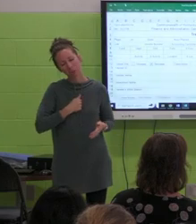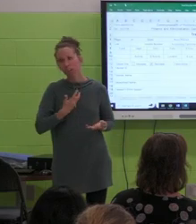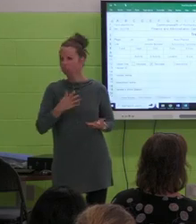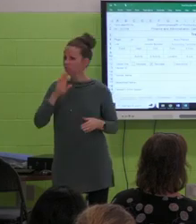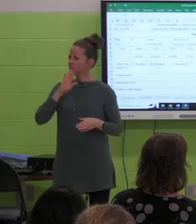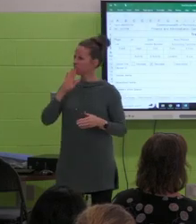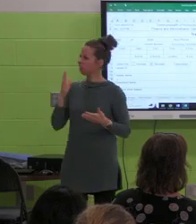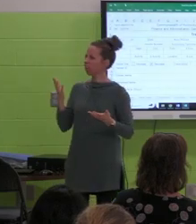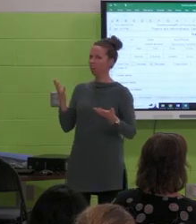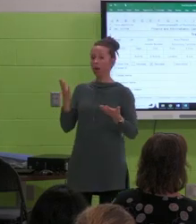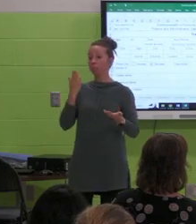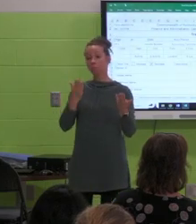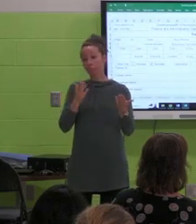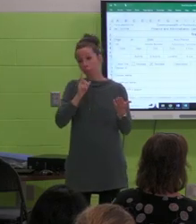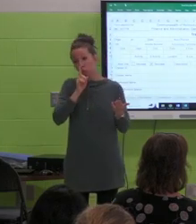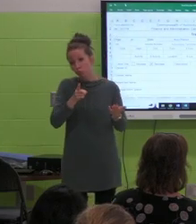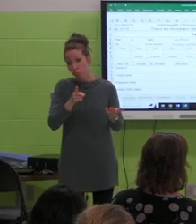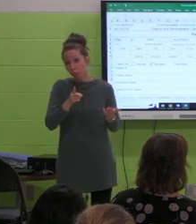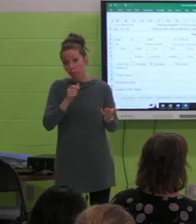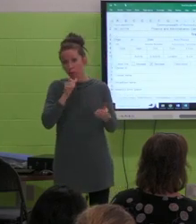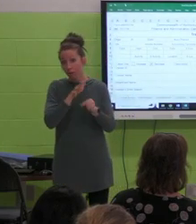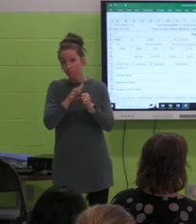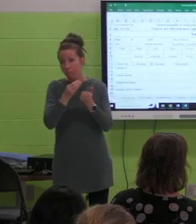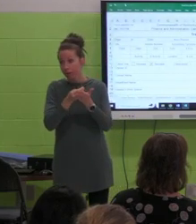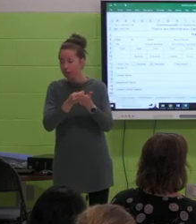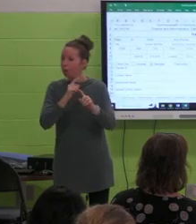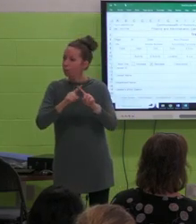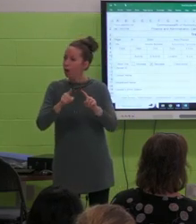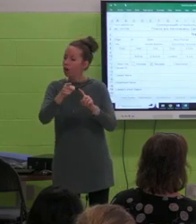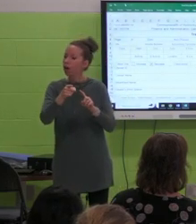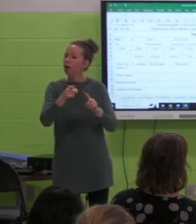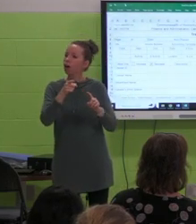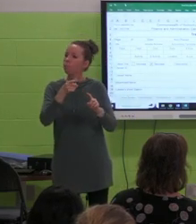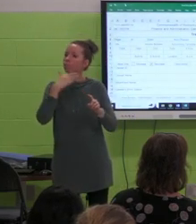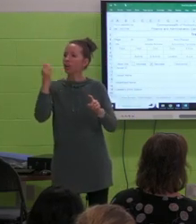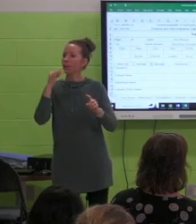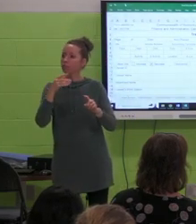not be enough money for that you know it may be it may be a a decision that you have to make based on